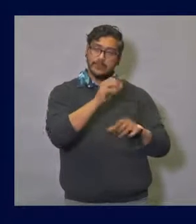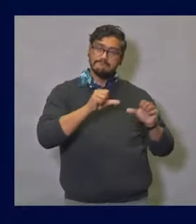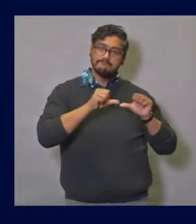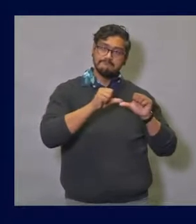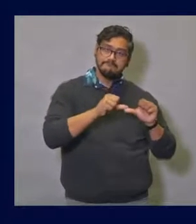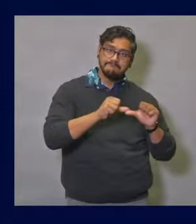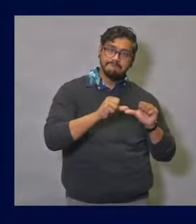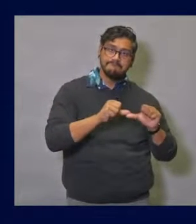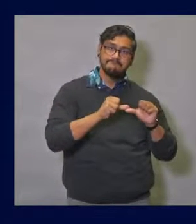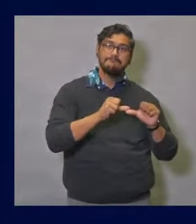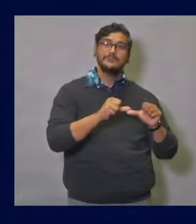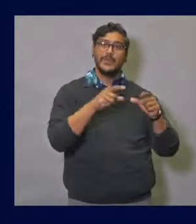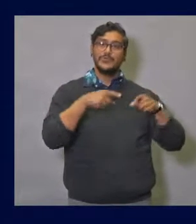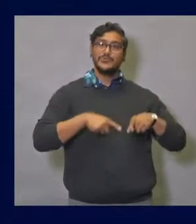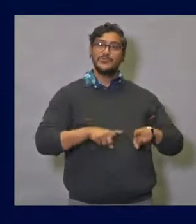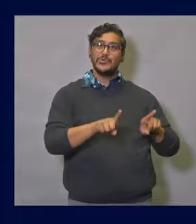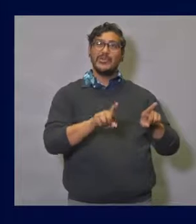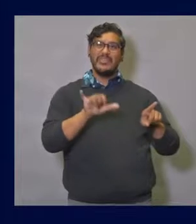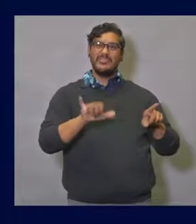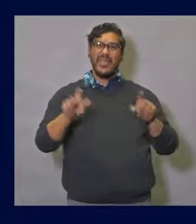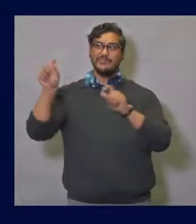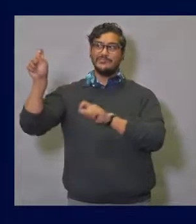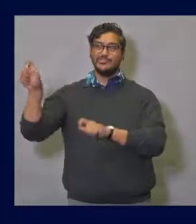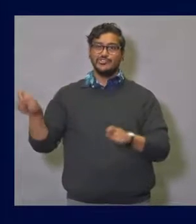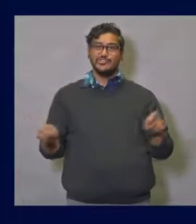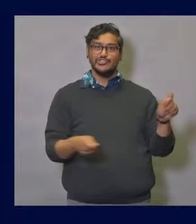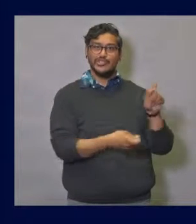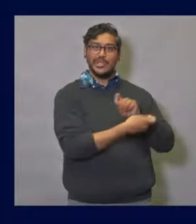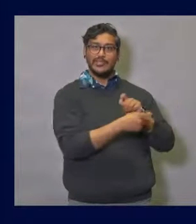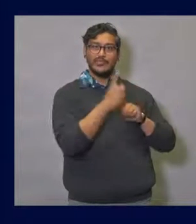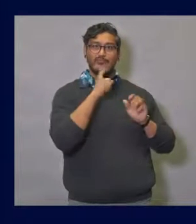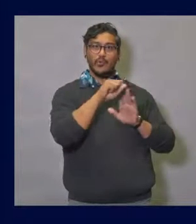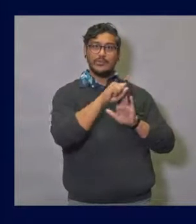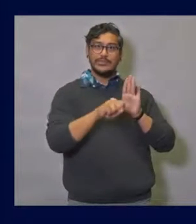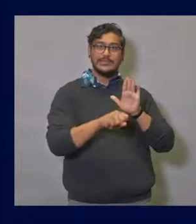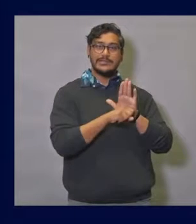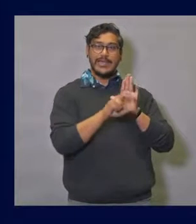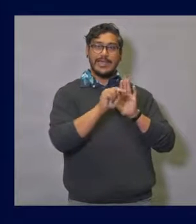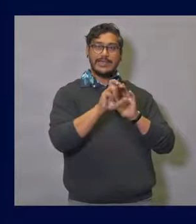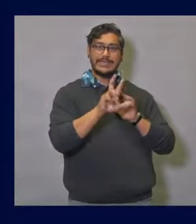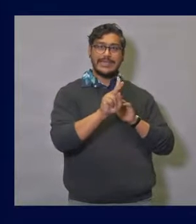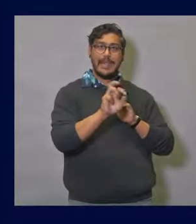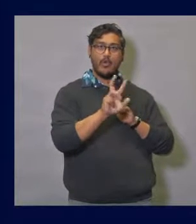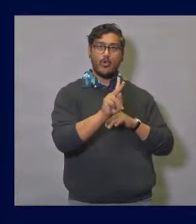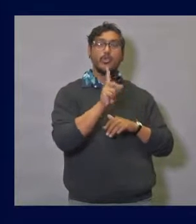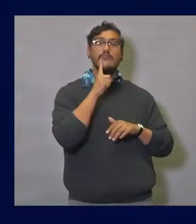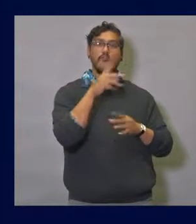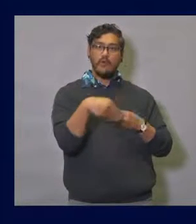CONTINUE TO BE ELIGIBLE TO